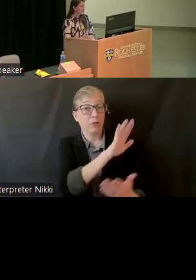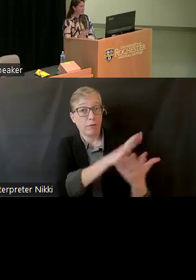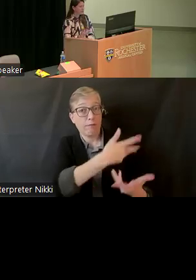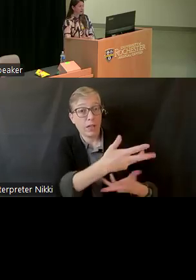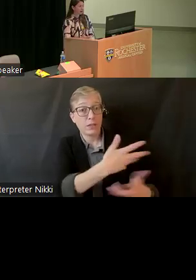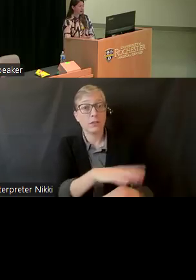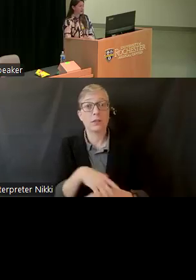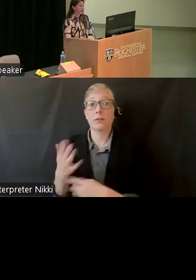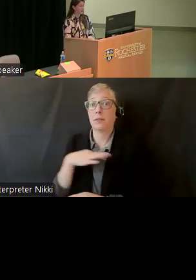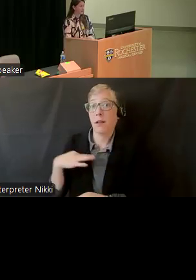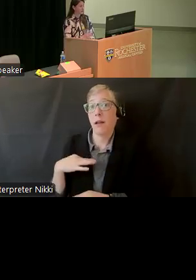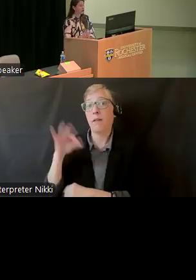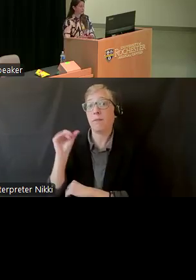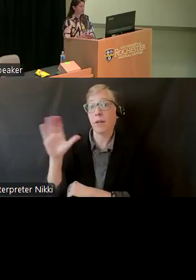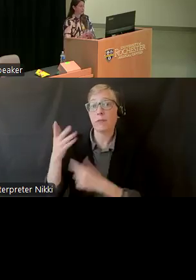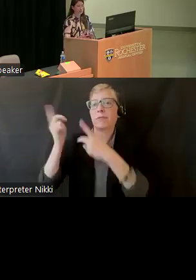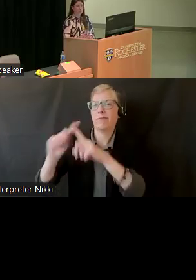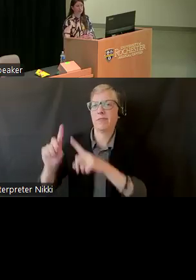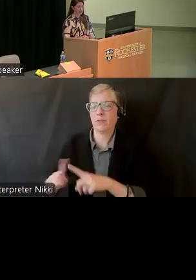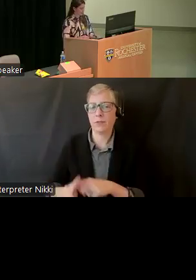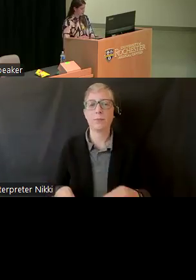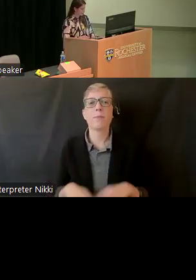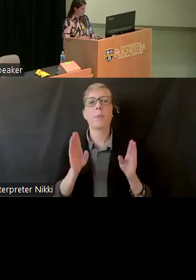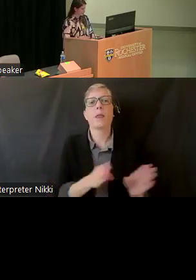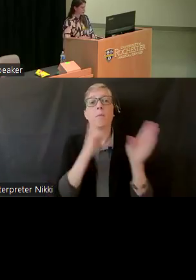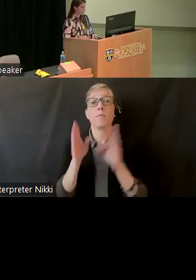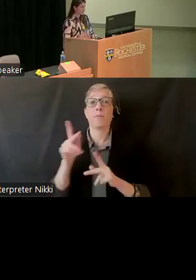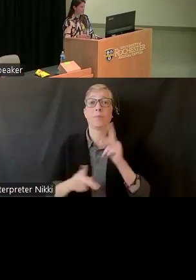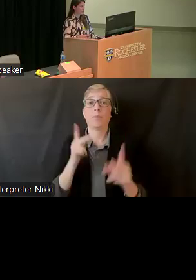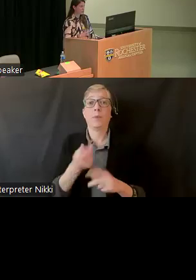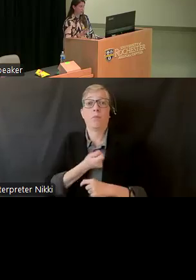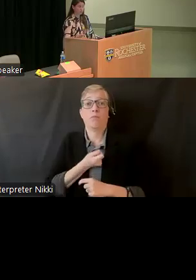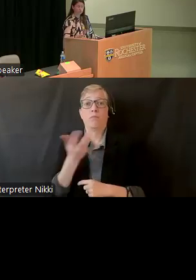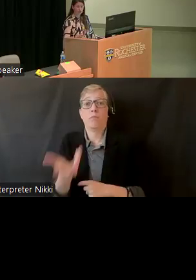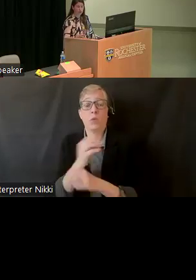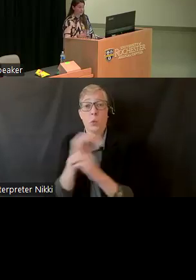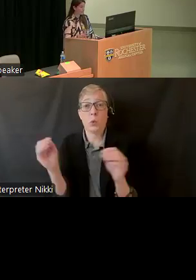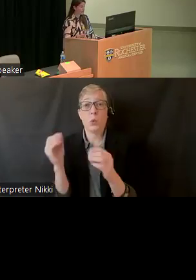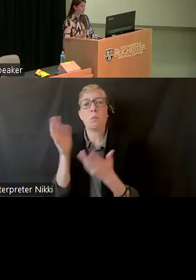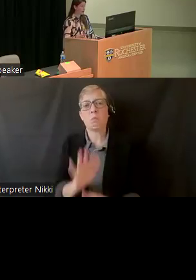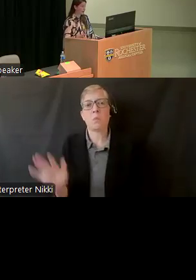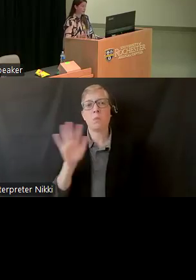then those that are expressing no burnout it's about 60% and then folks who are describing uh